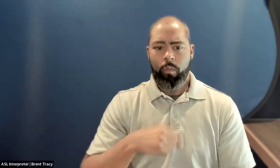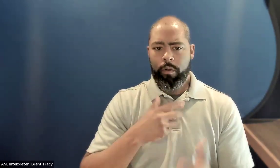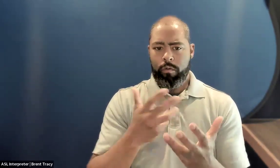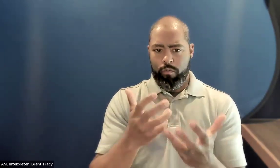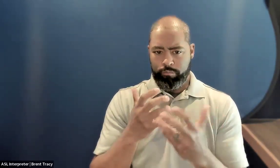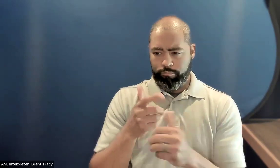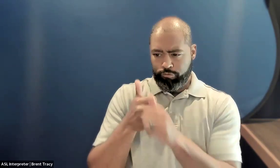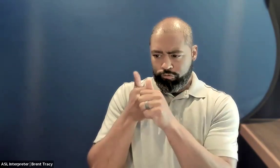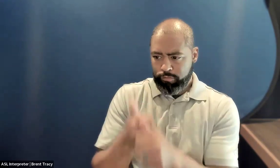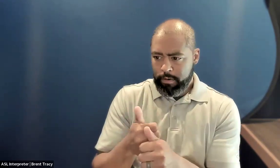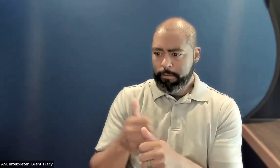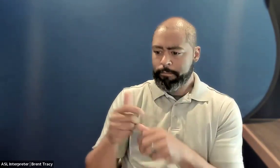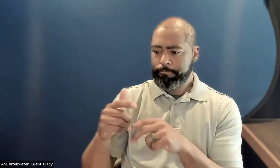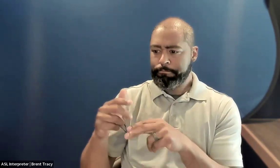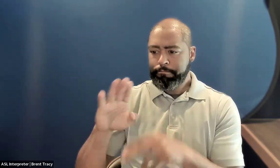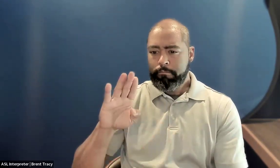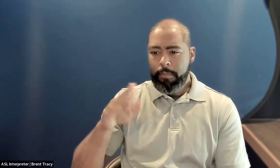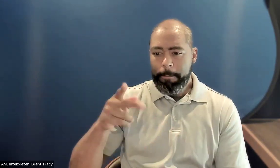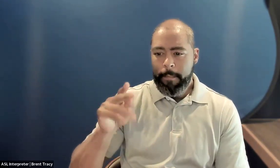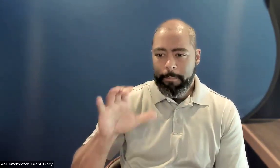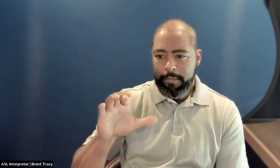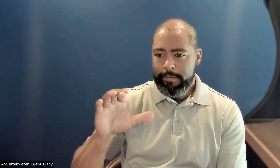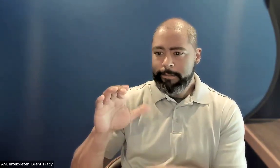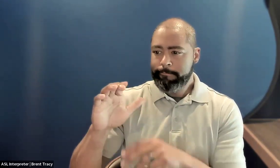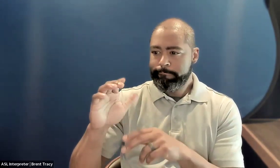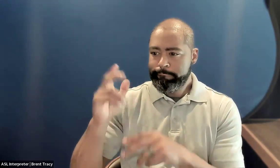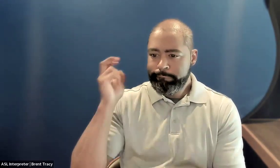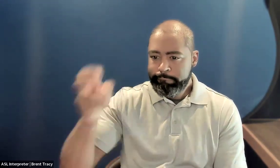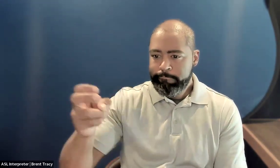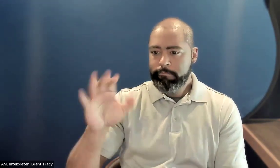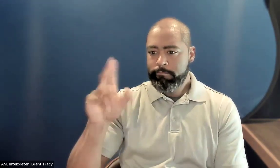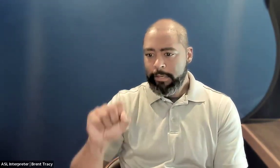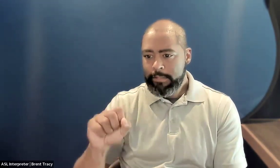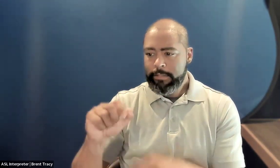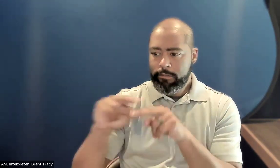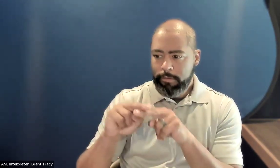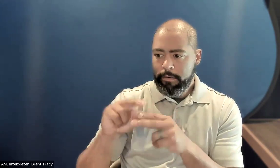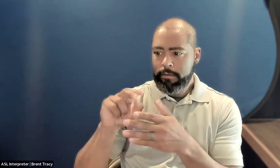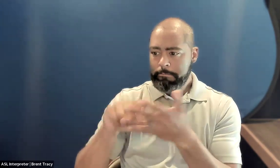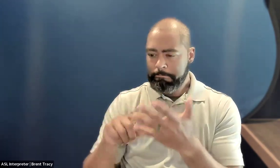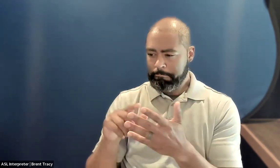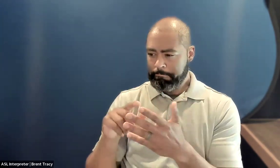progress towards the CECP goals and we would also provide guidance on mitigation strategies.